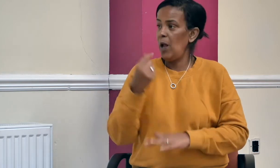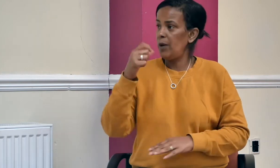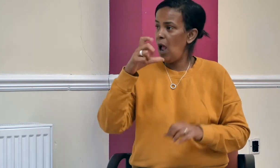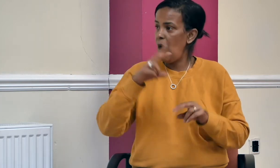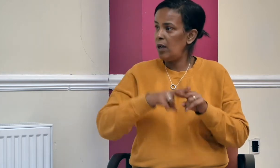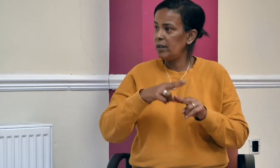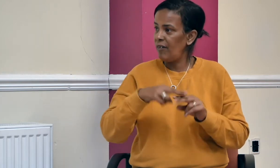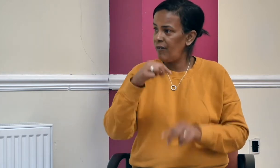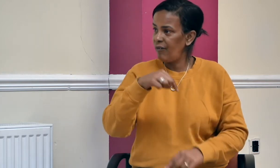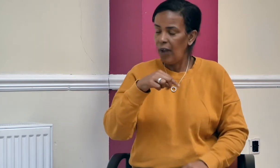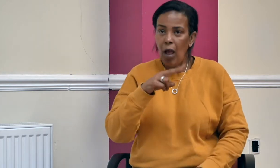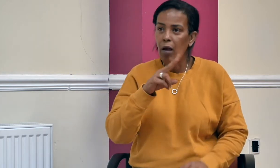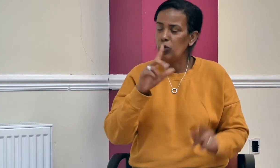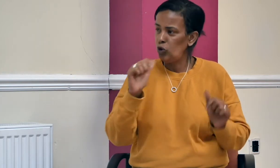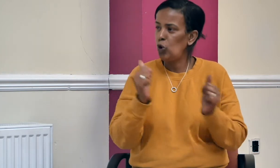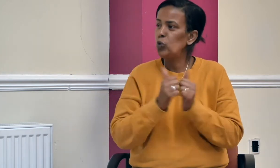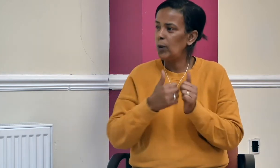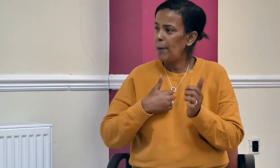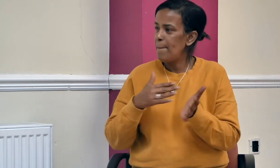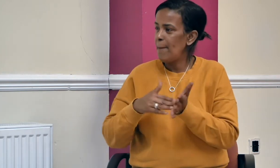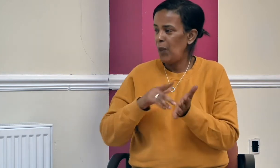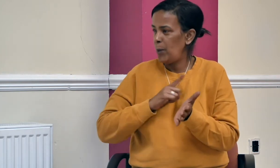The move to Cardiff suited my mother.